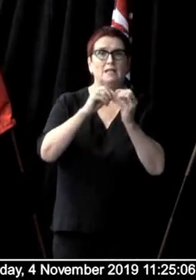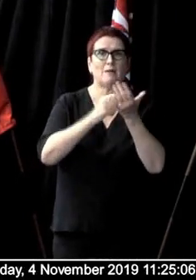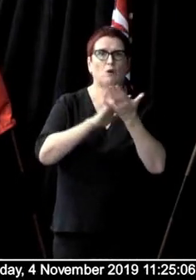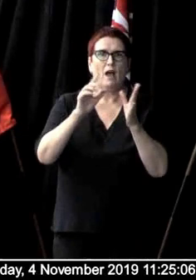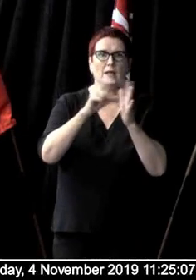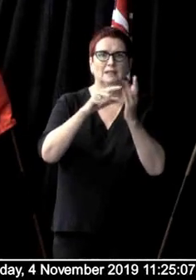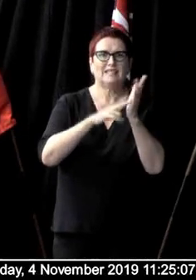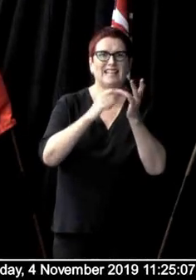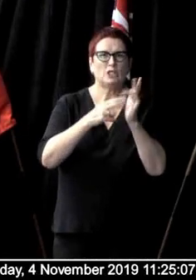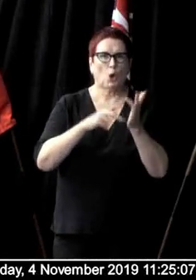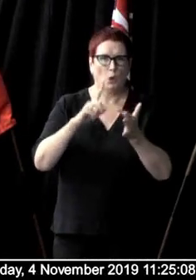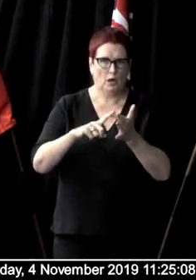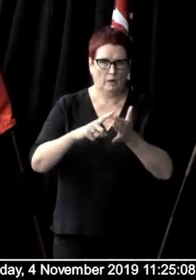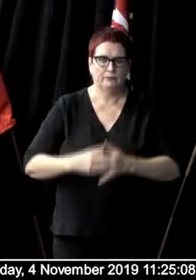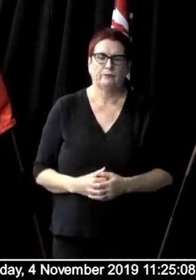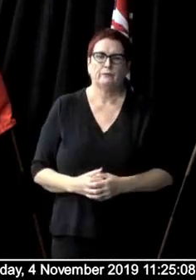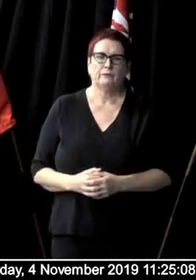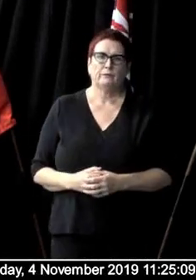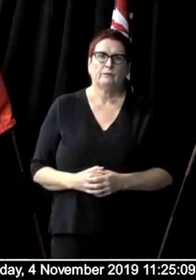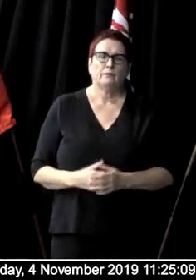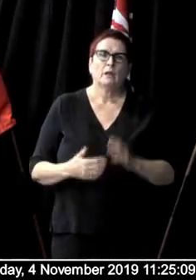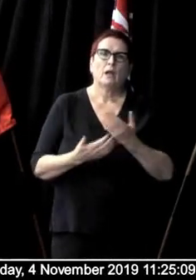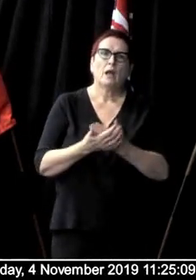about the implementation of Queensland’s Inclusive Education Policy.